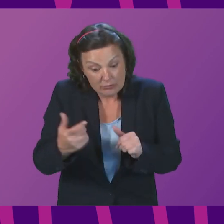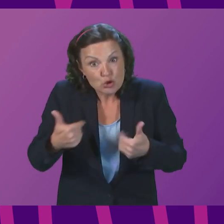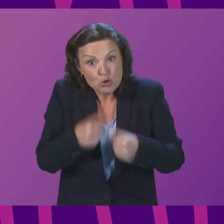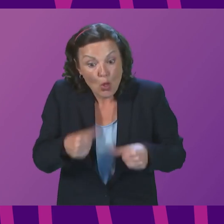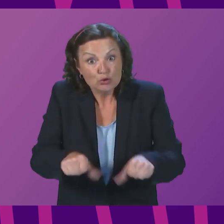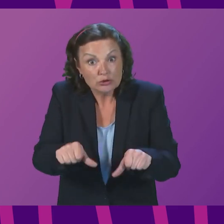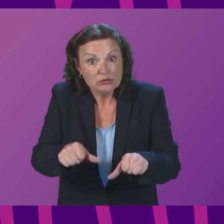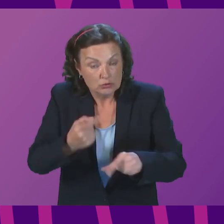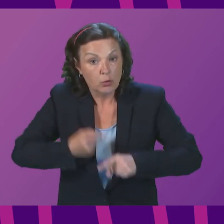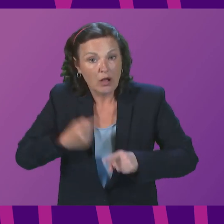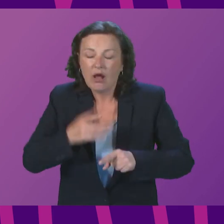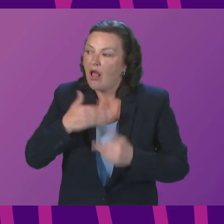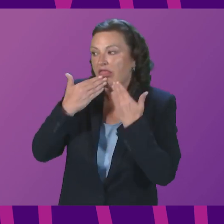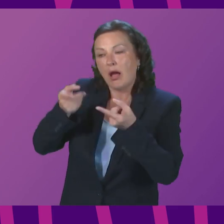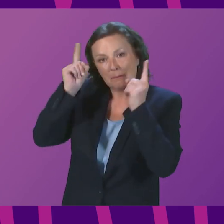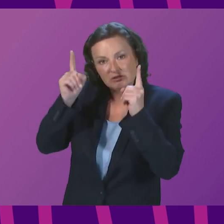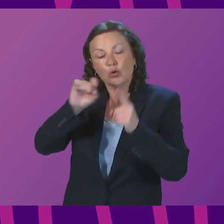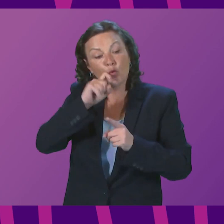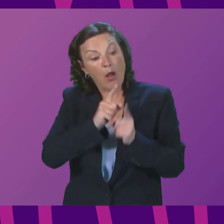I thank the First Minister for confirming that the appointment will be made.